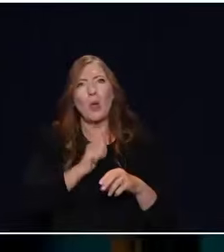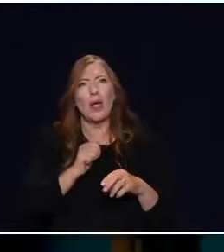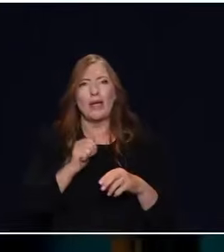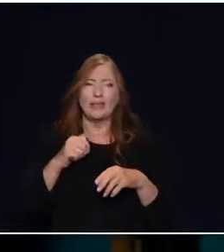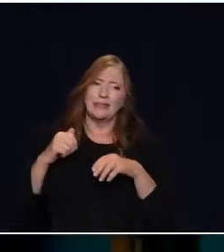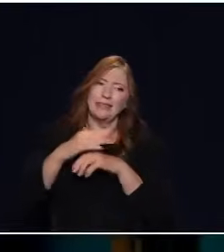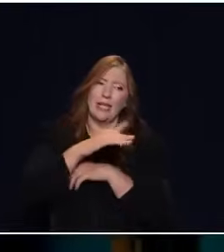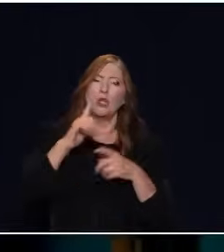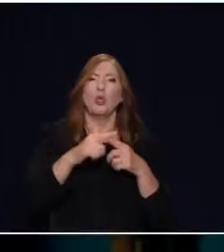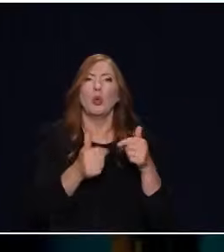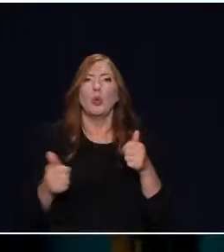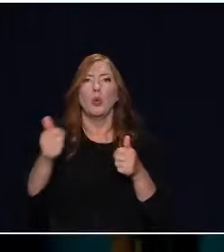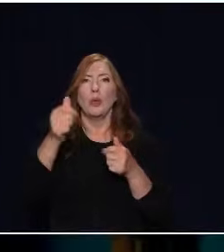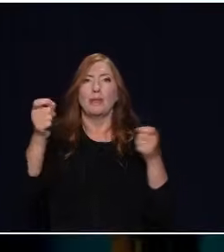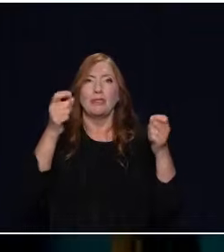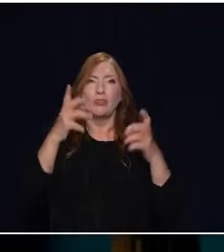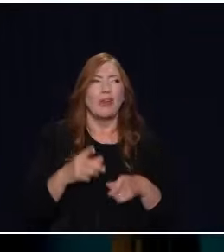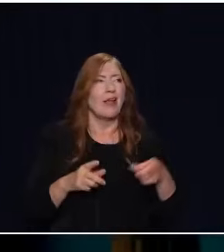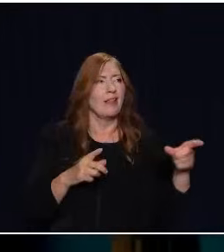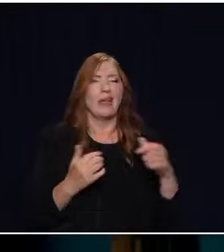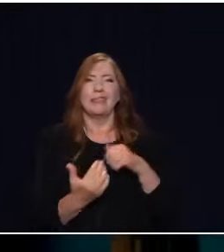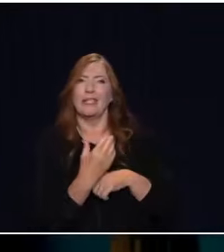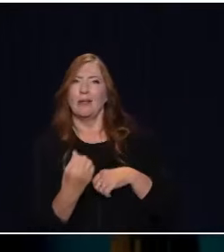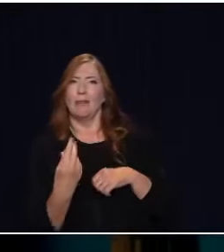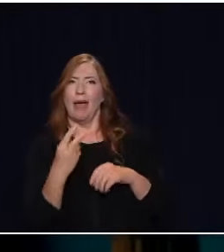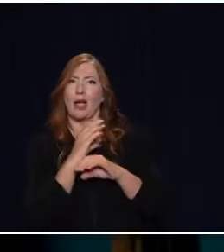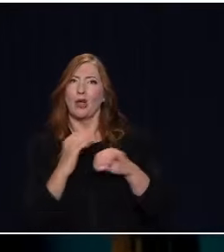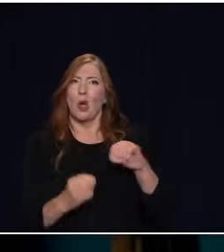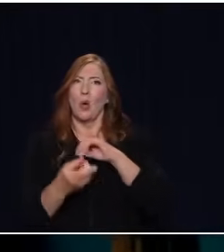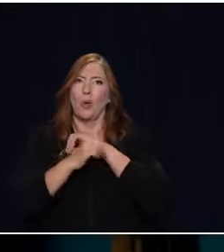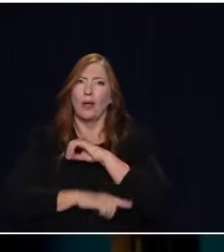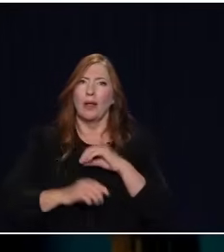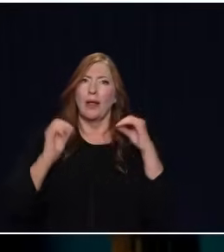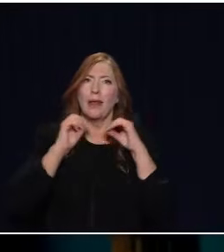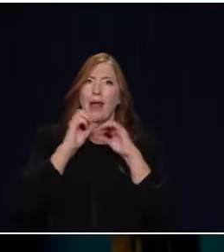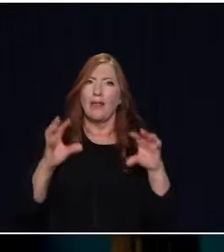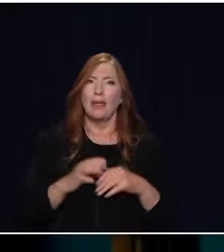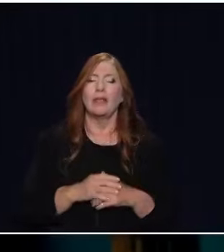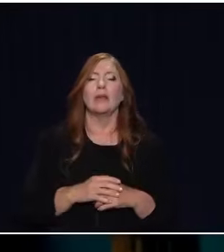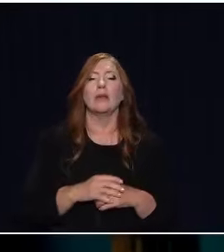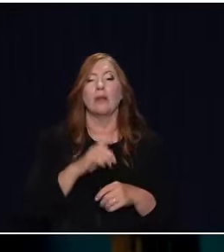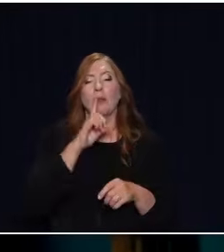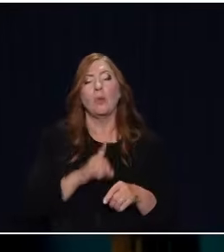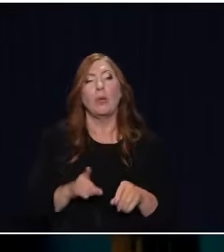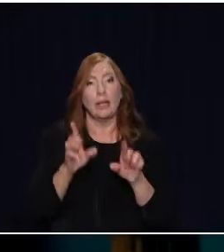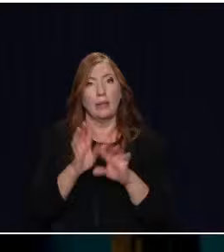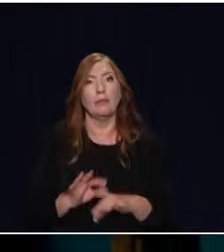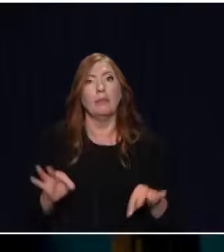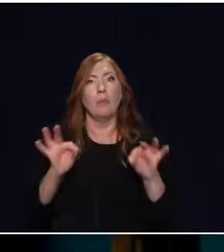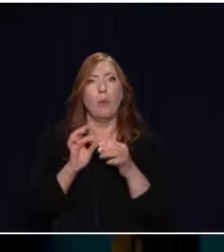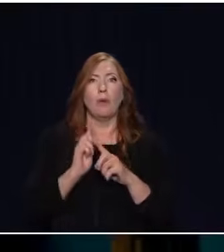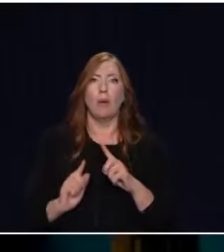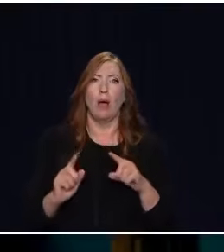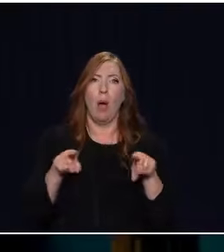BAD IN THE CLASSROOM AND WE HAVE TO TOLERATE IT. AND WE SEND THEM TO THE